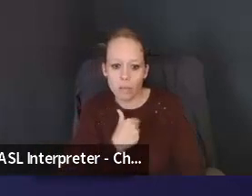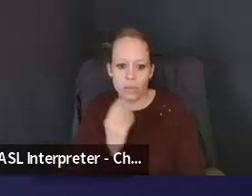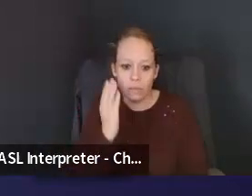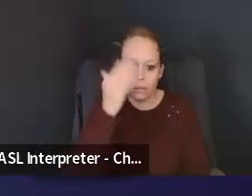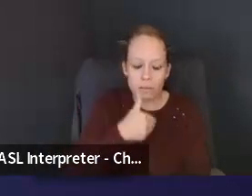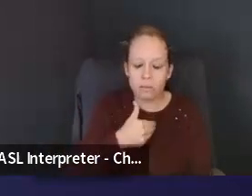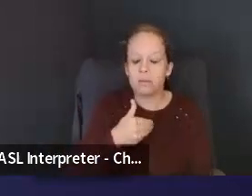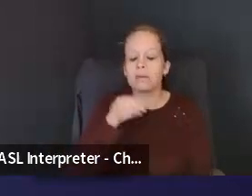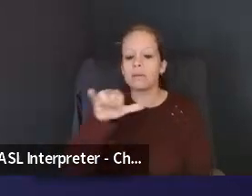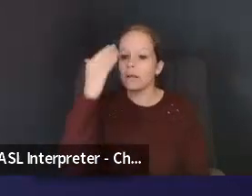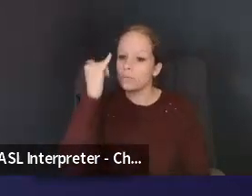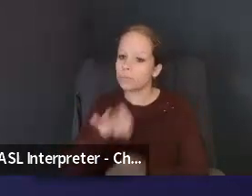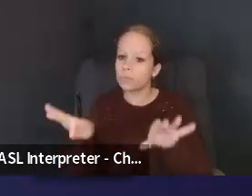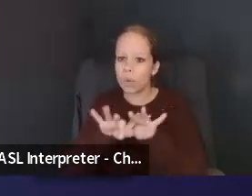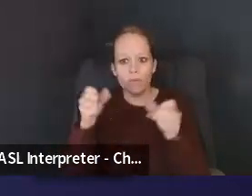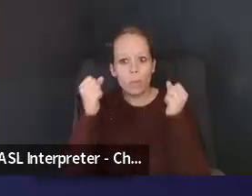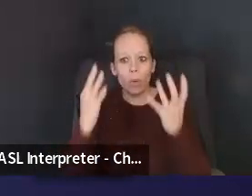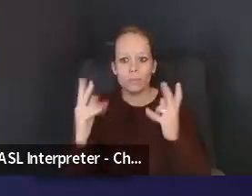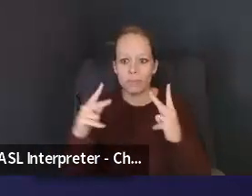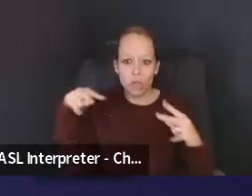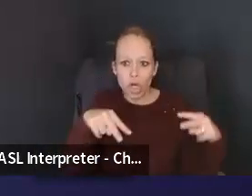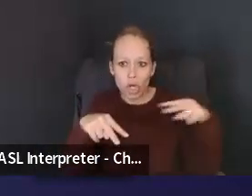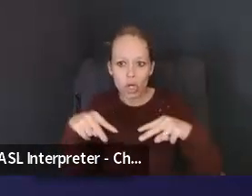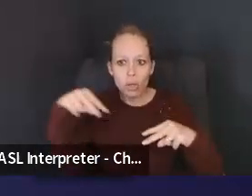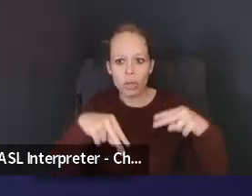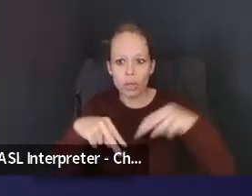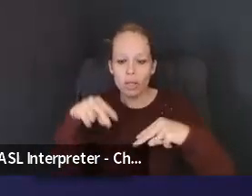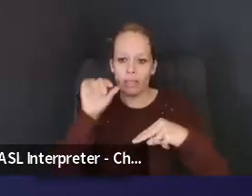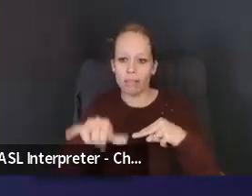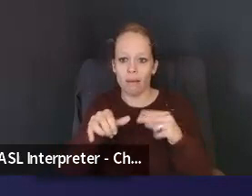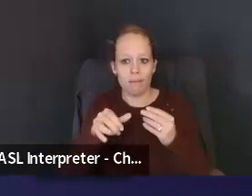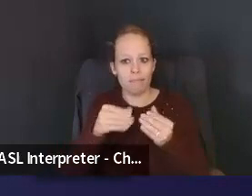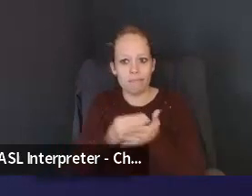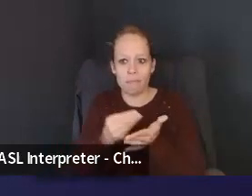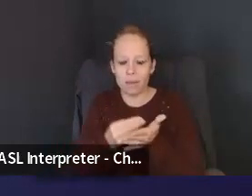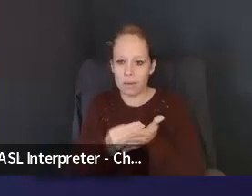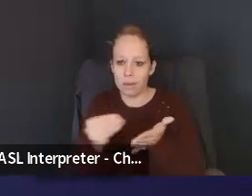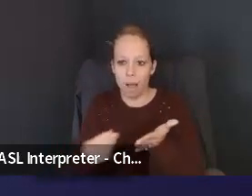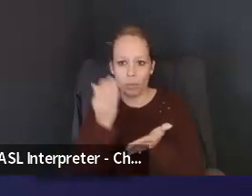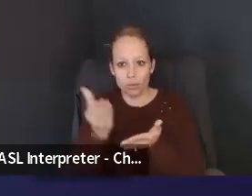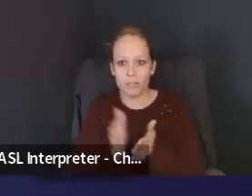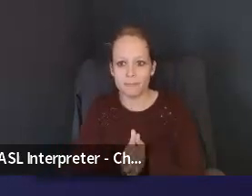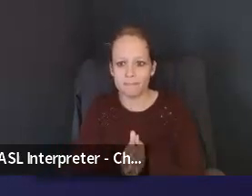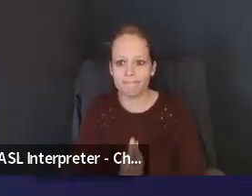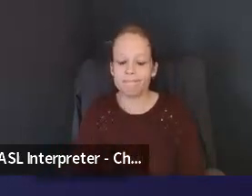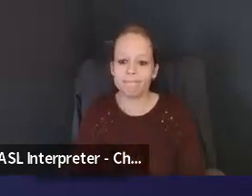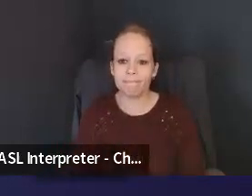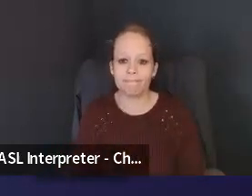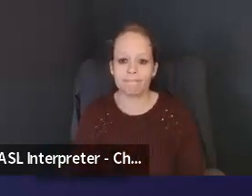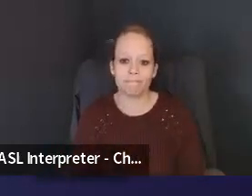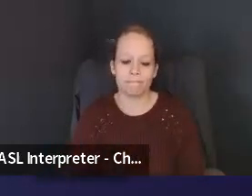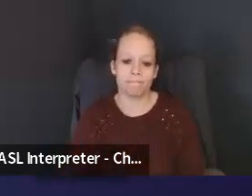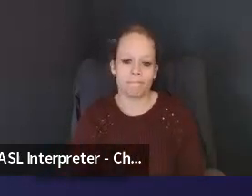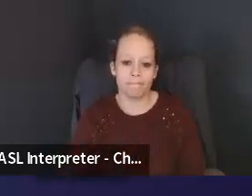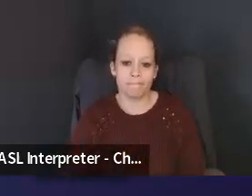eyes to be looking at the opportunity, right? The funding opportunity. Dr. Rumrill: No doubt.